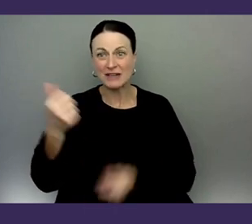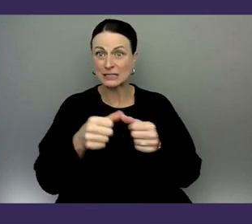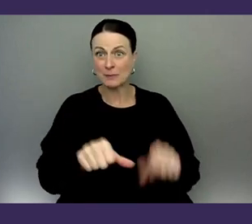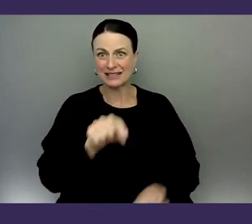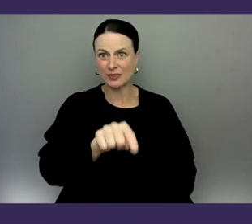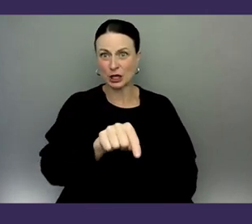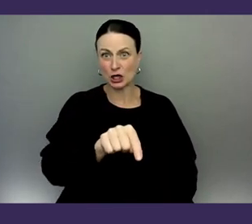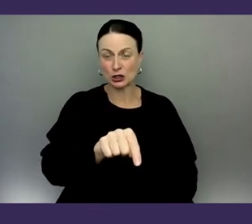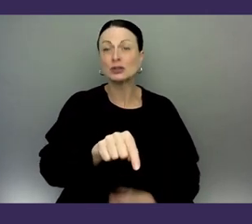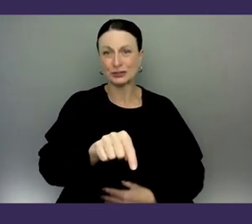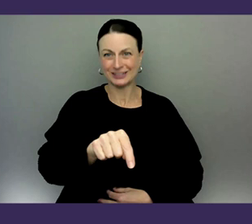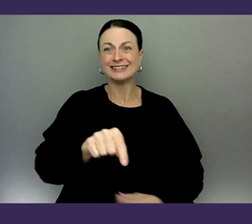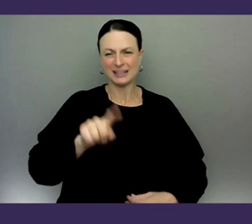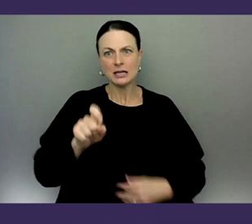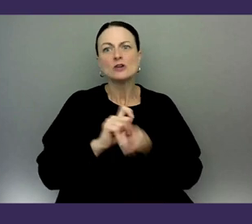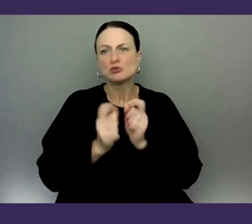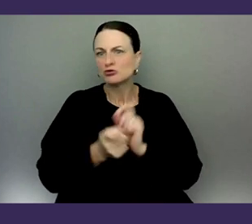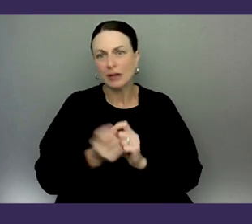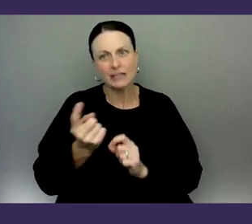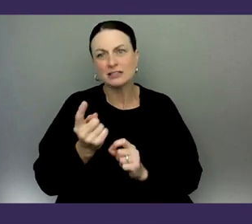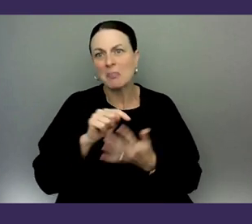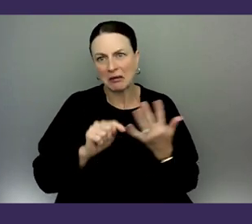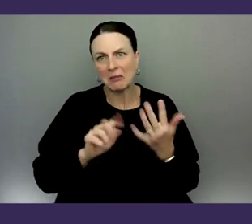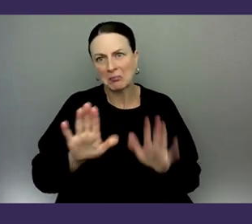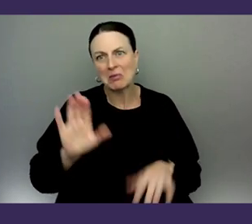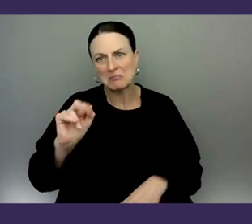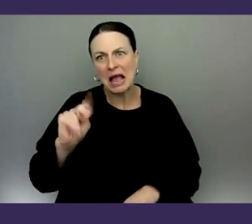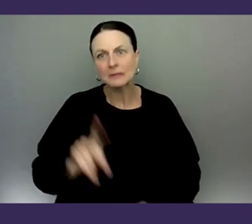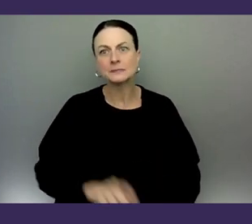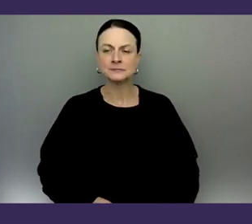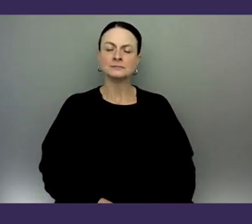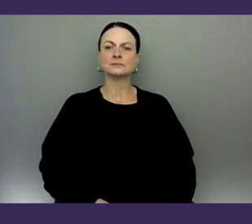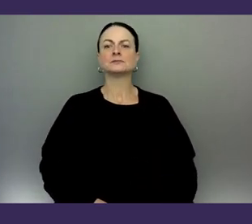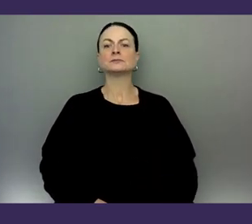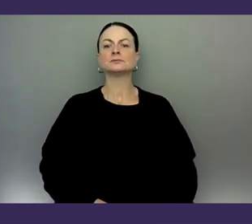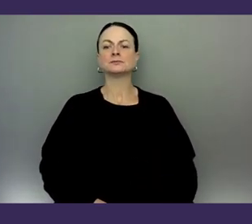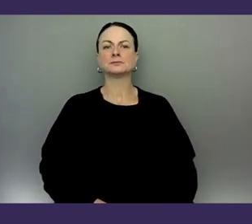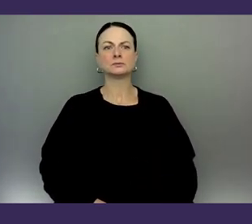needed to make some changes. And one of the,